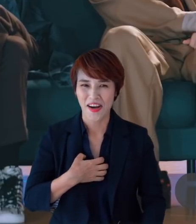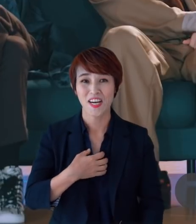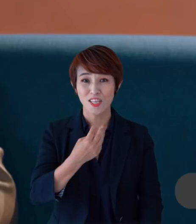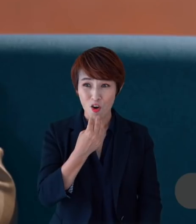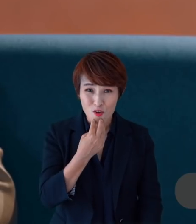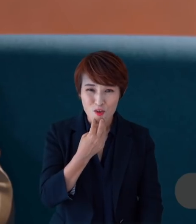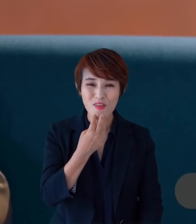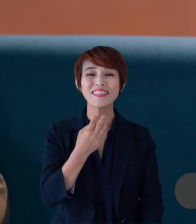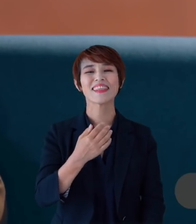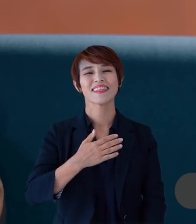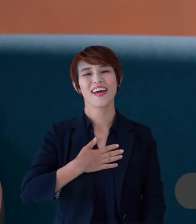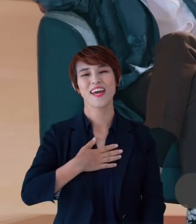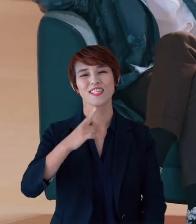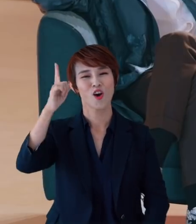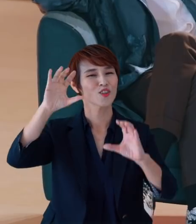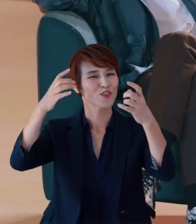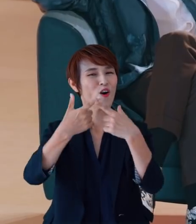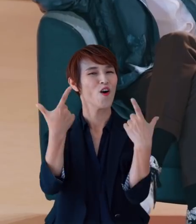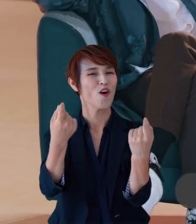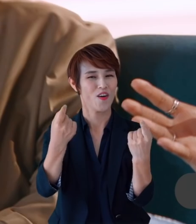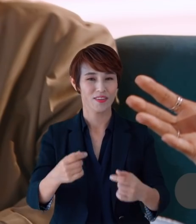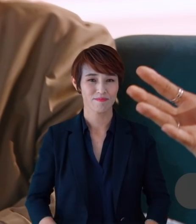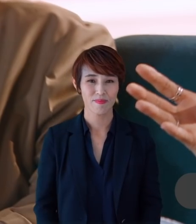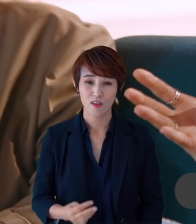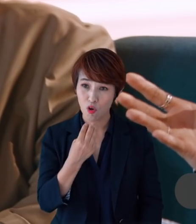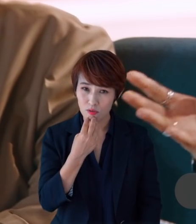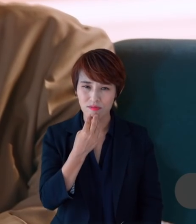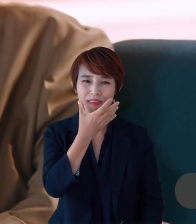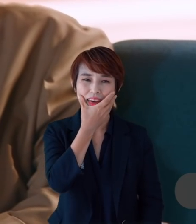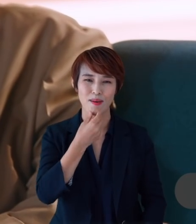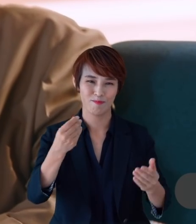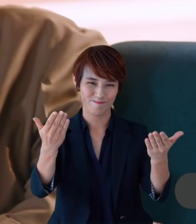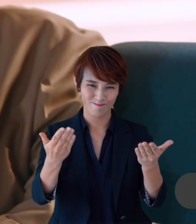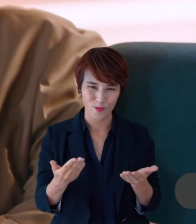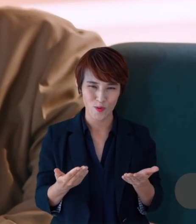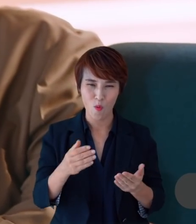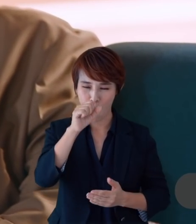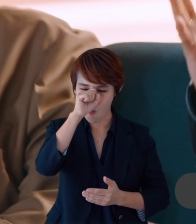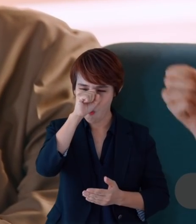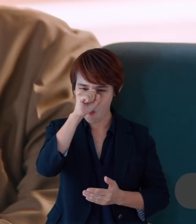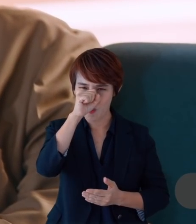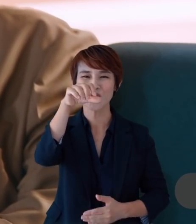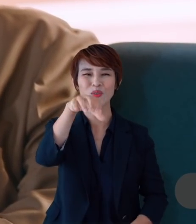j-hope: Seoul is my heaven. Seoul always gives me happiness and is like a city of paradise for me.